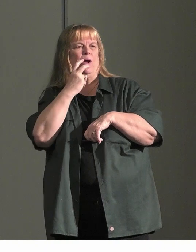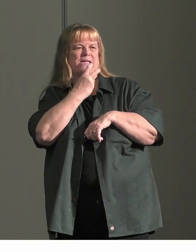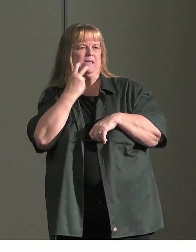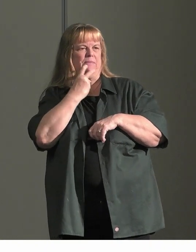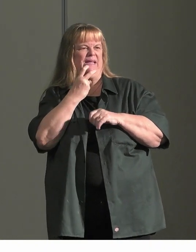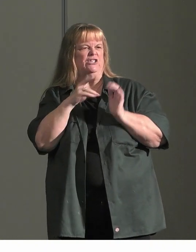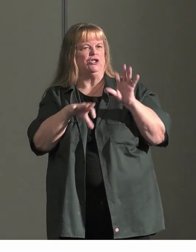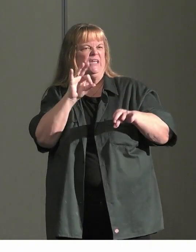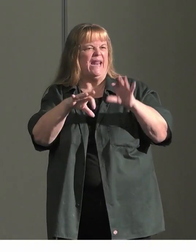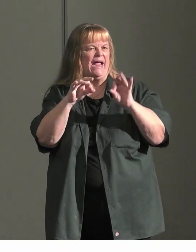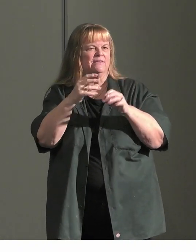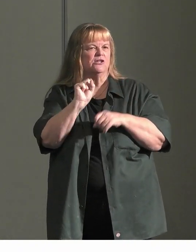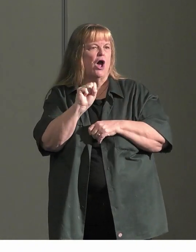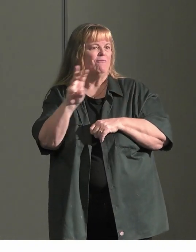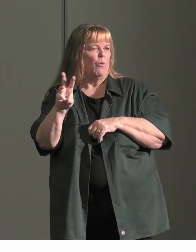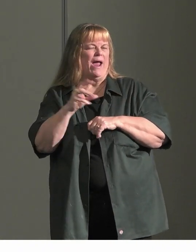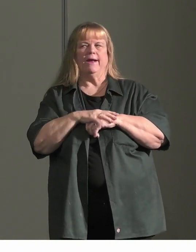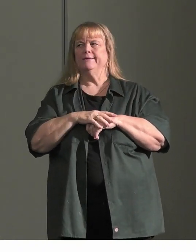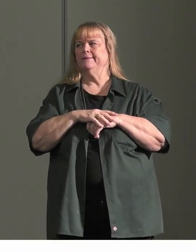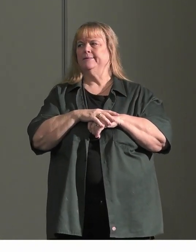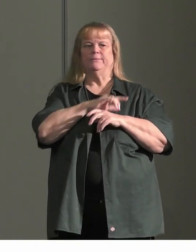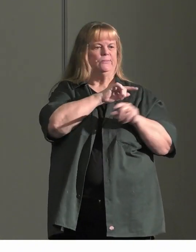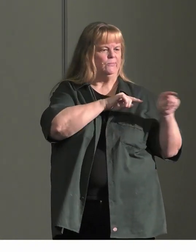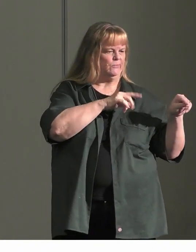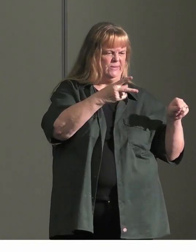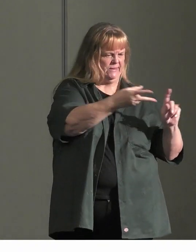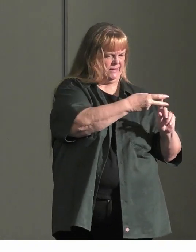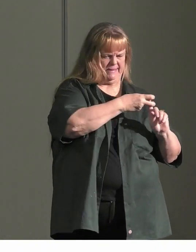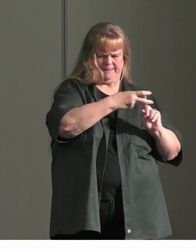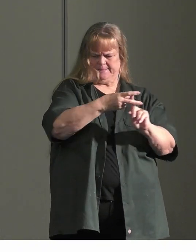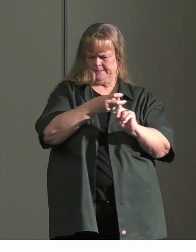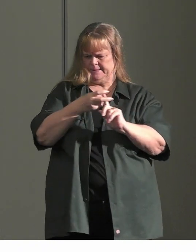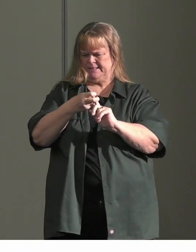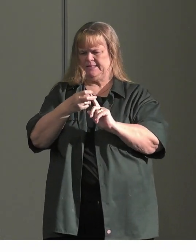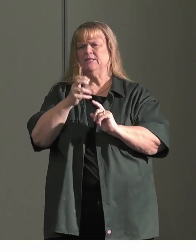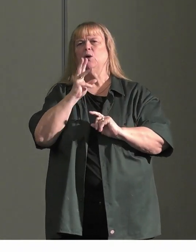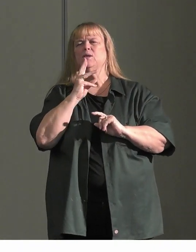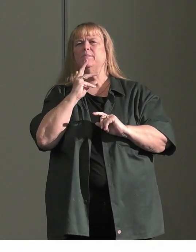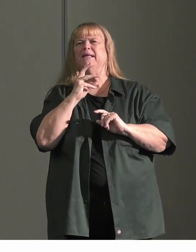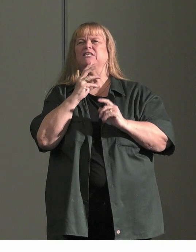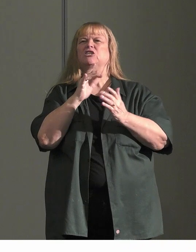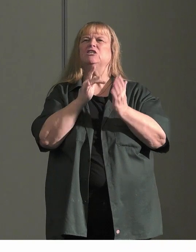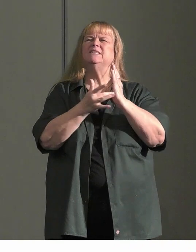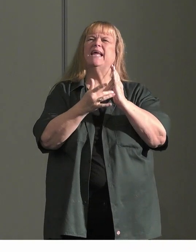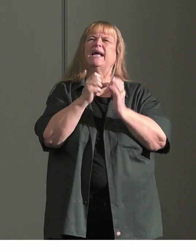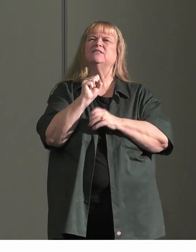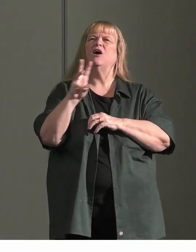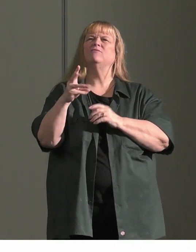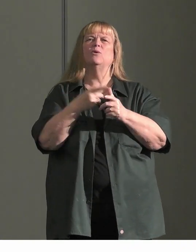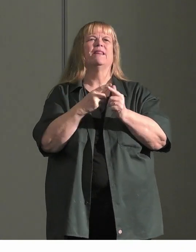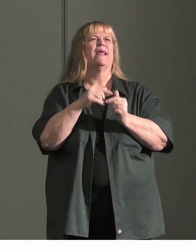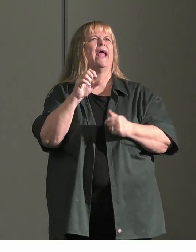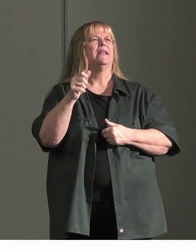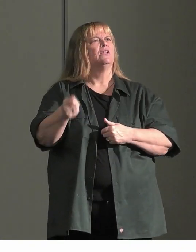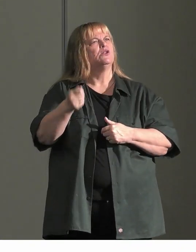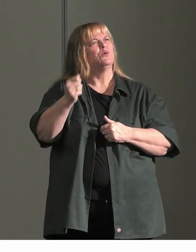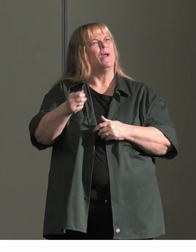software I pull in a speech-to-text software I should pull in a switch system user and